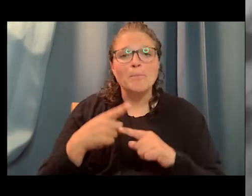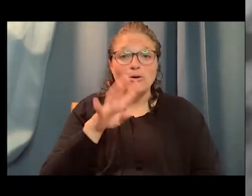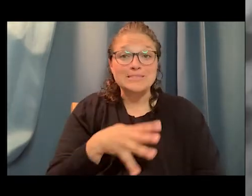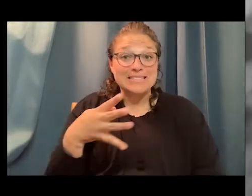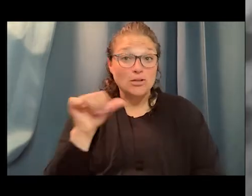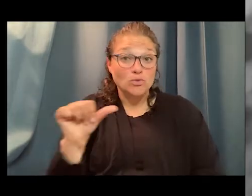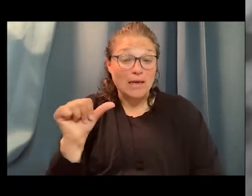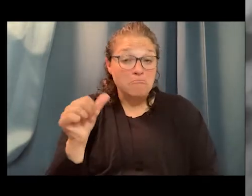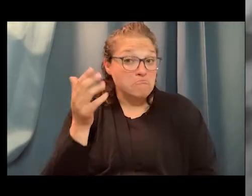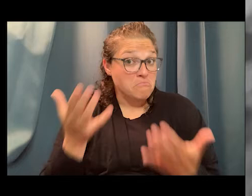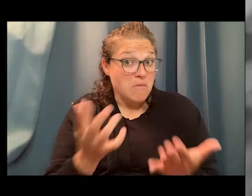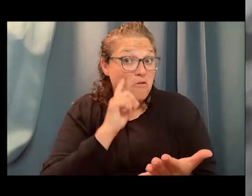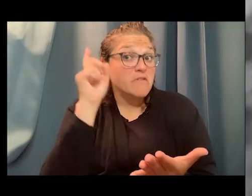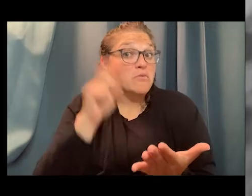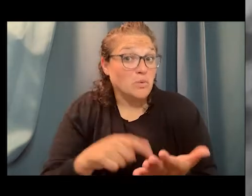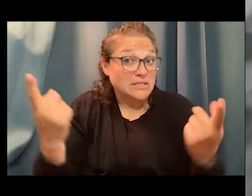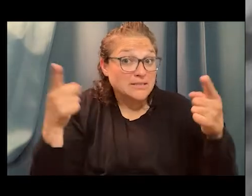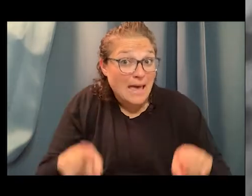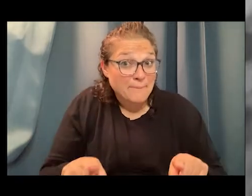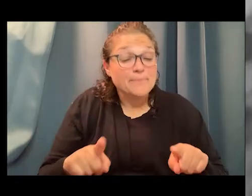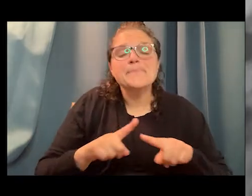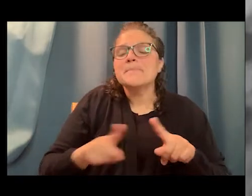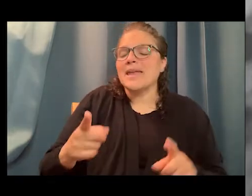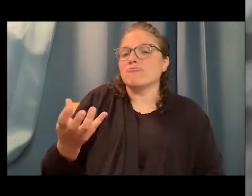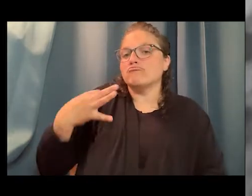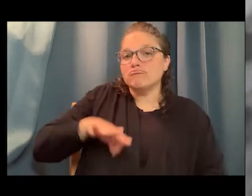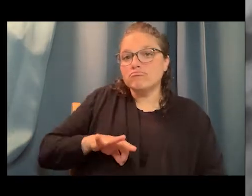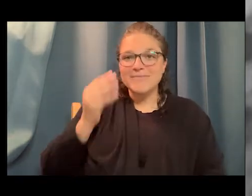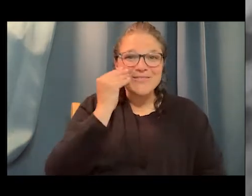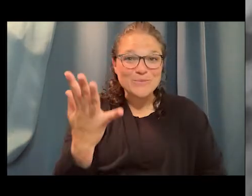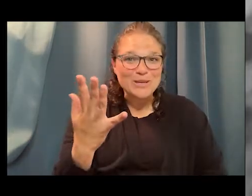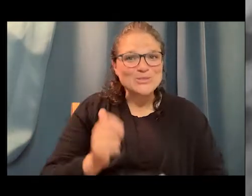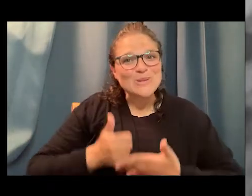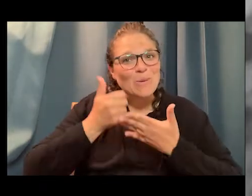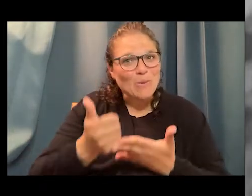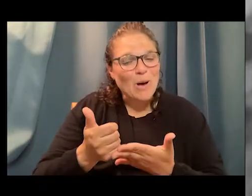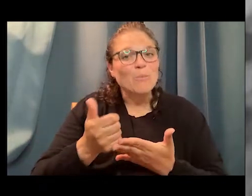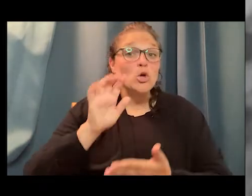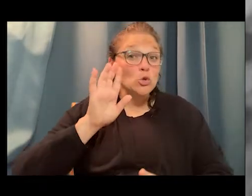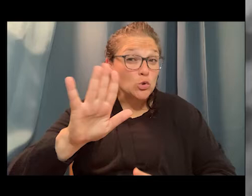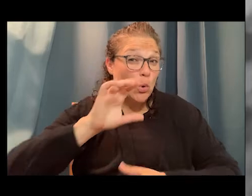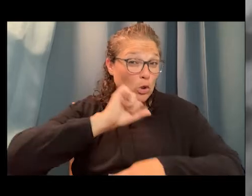Maybe a few have even seen it in action, but I have some useful information you may not know.